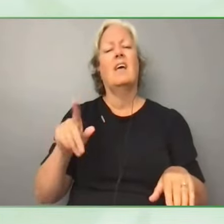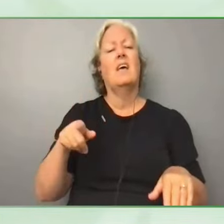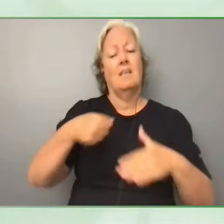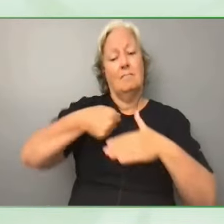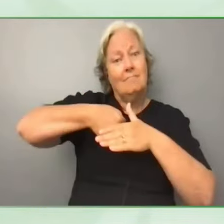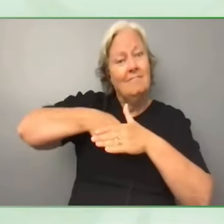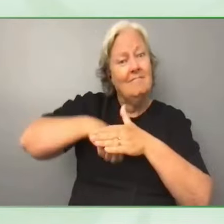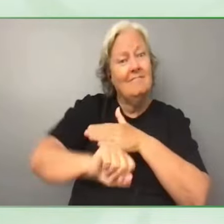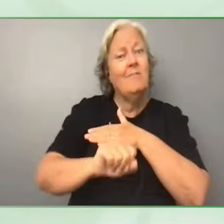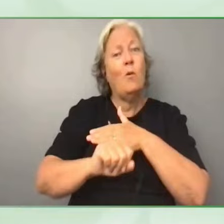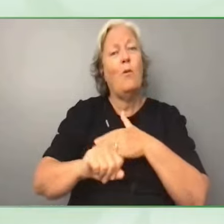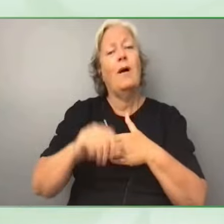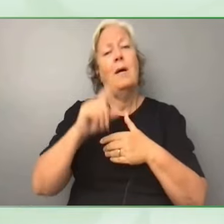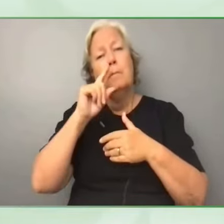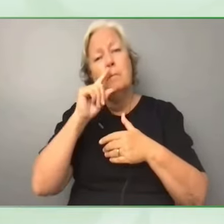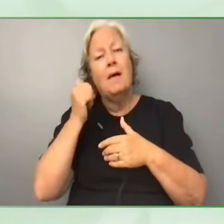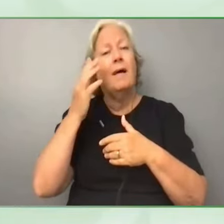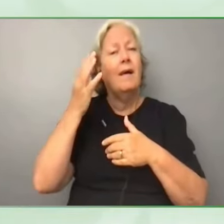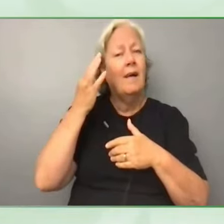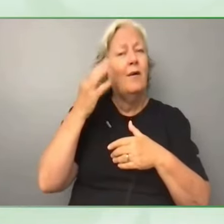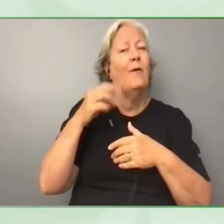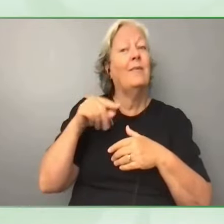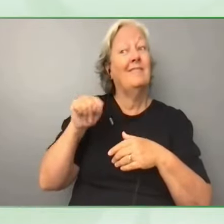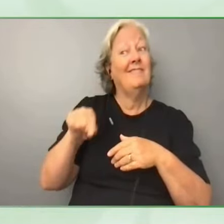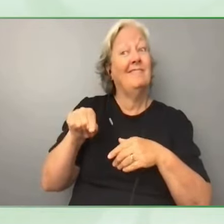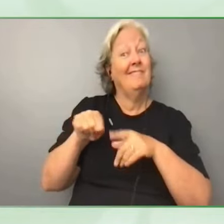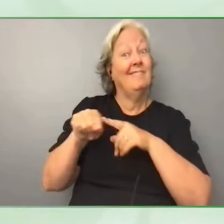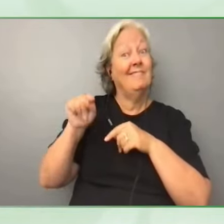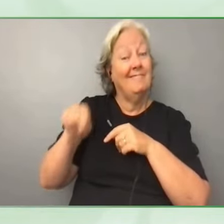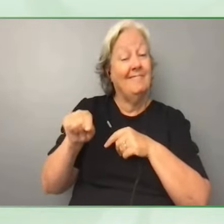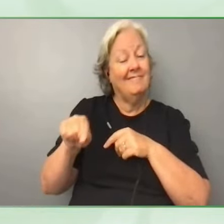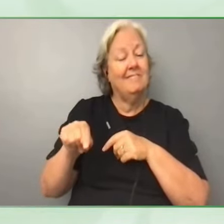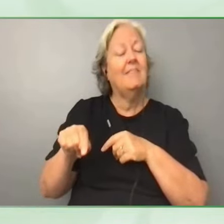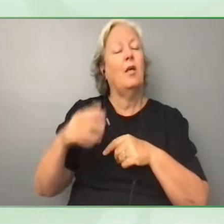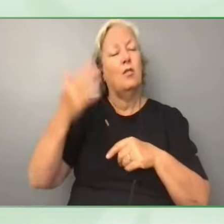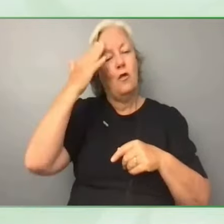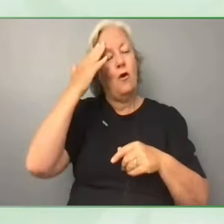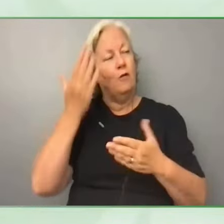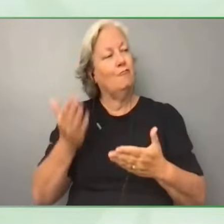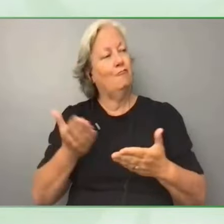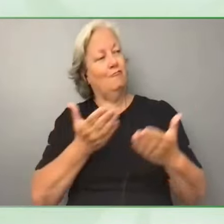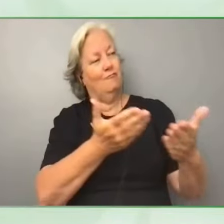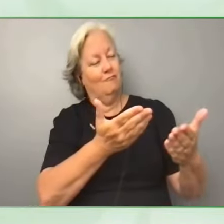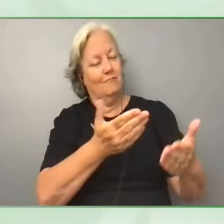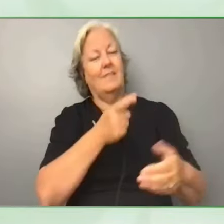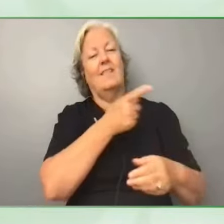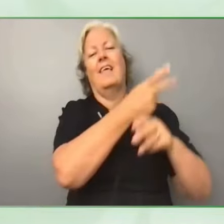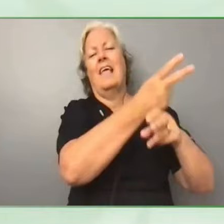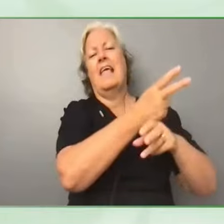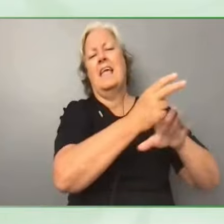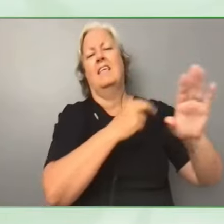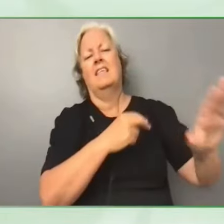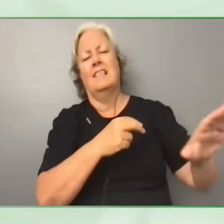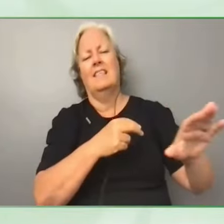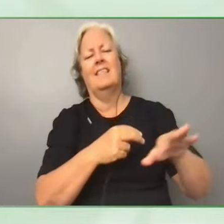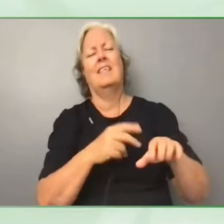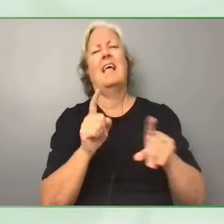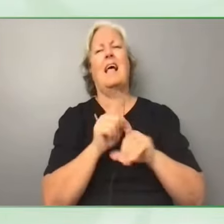them. And changing this perspective, changing the attitude, supposed to